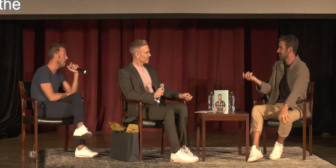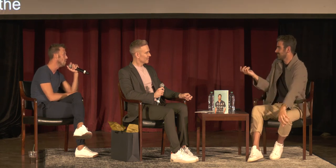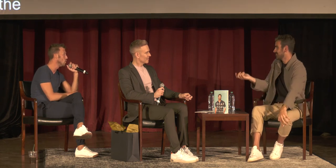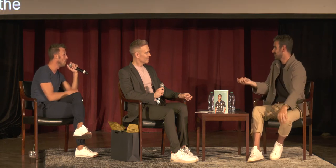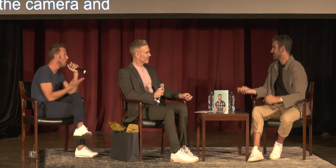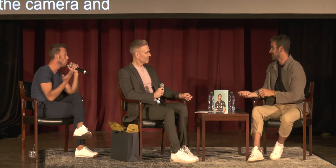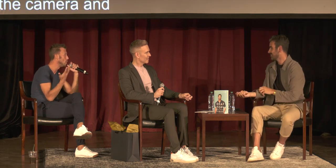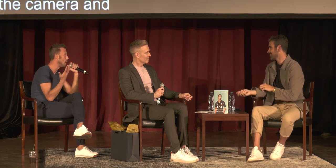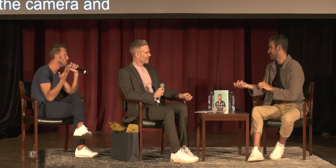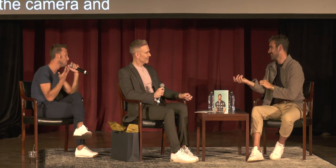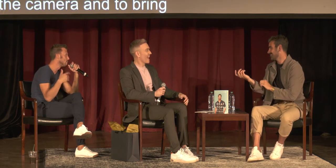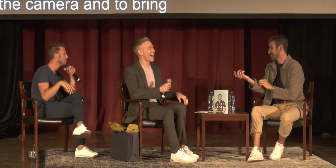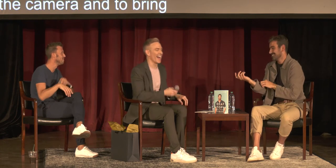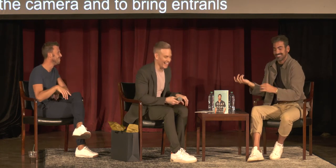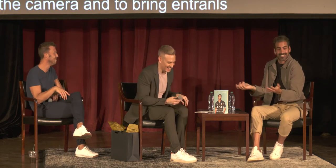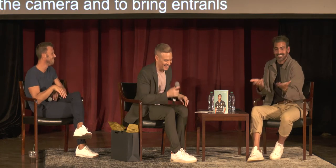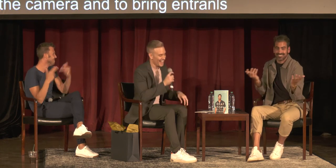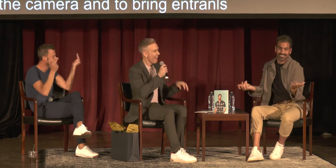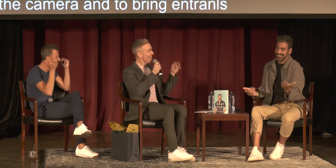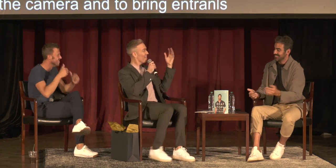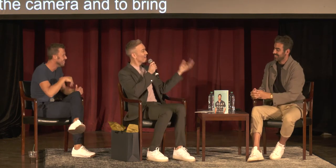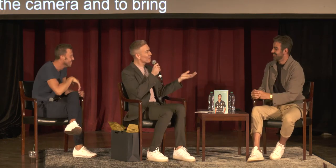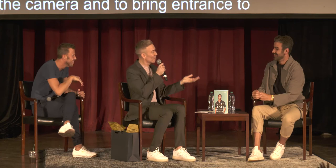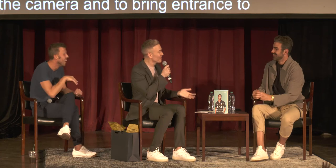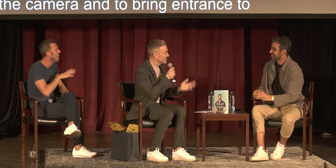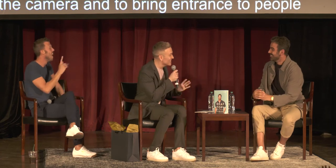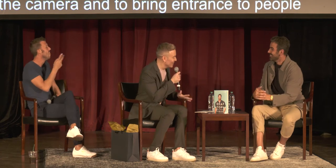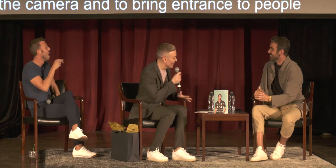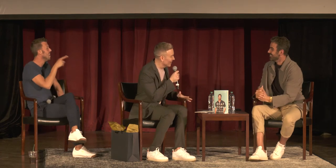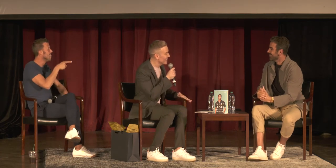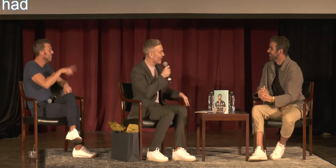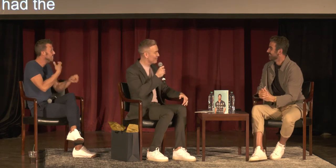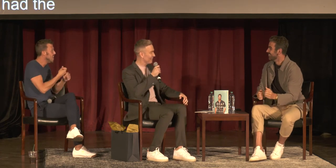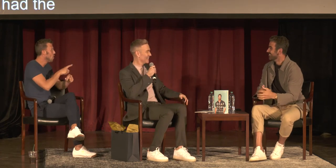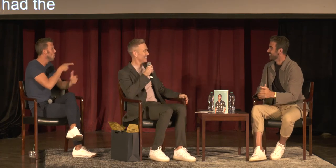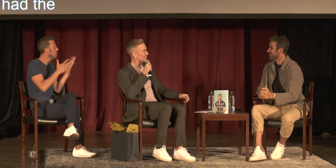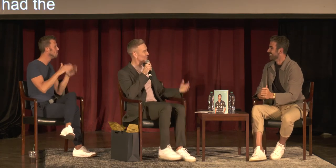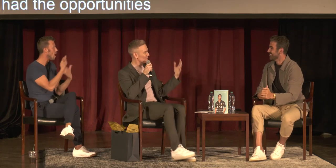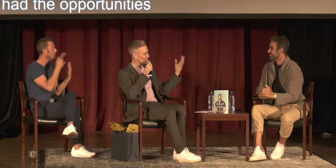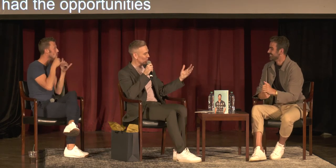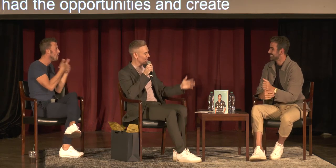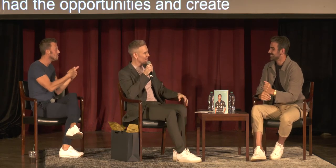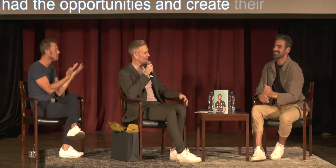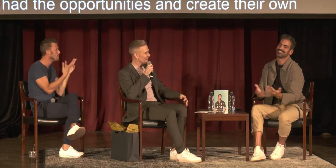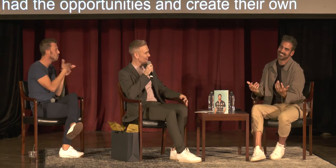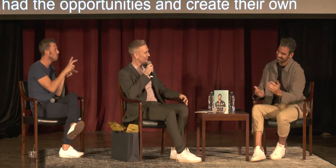yet so that we can make our own shit. And then there you were this year nominated your short documentary.